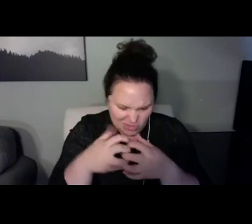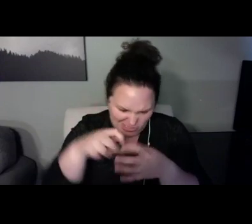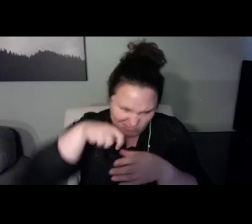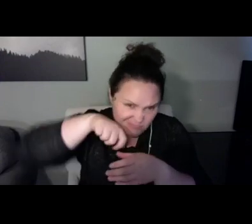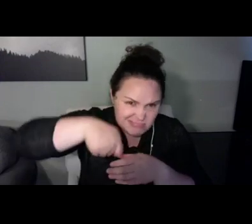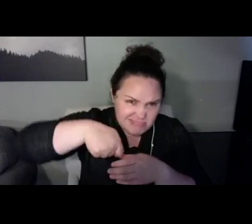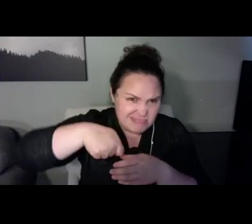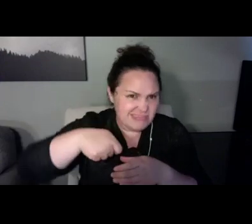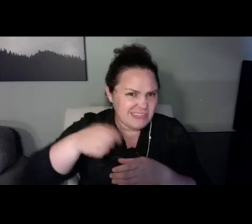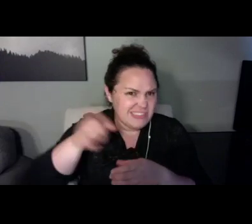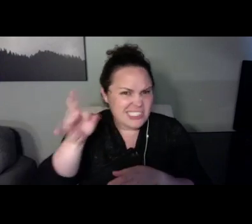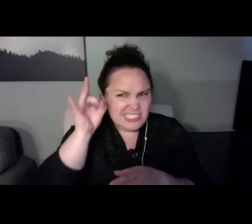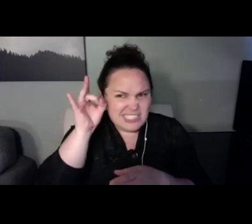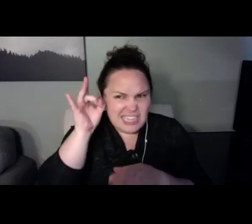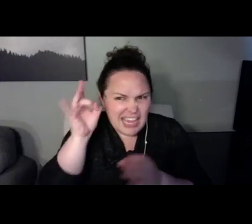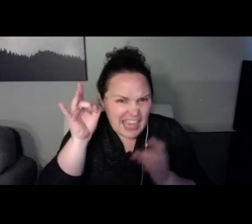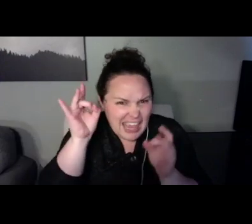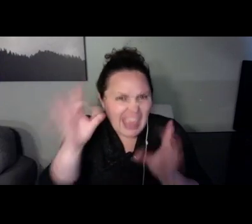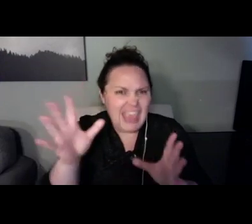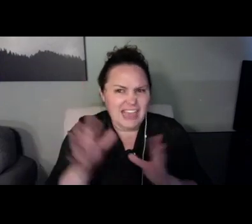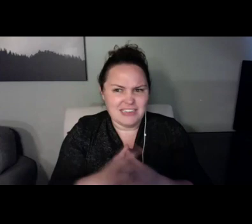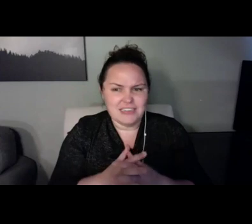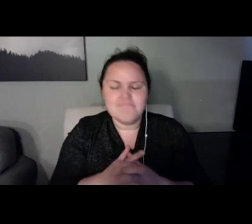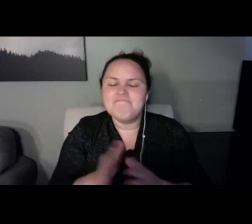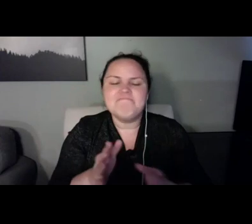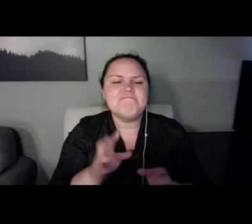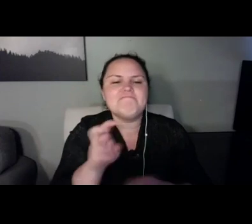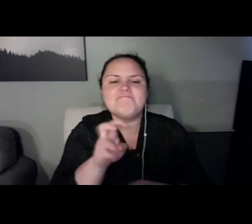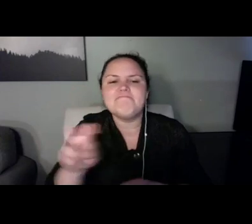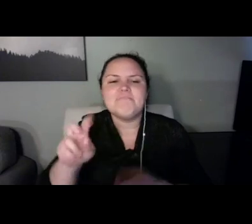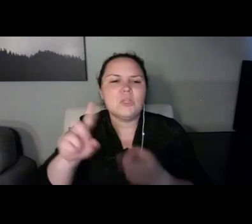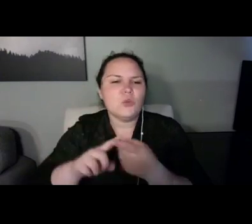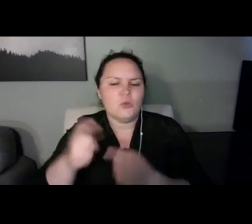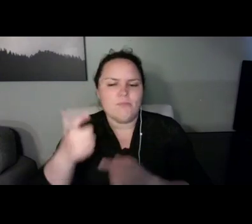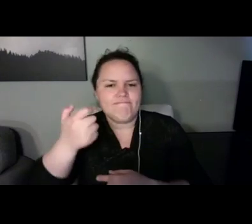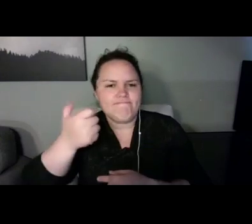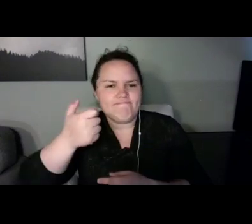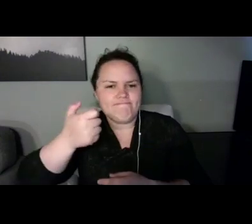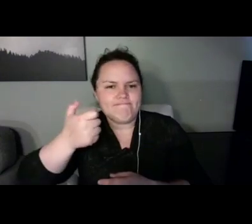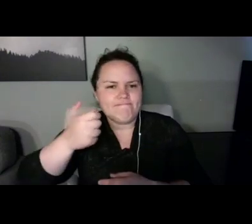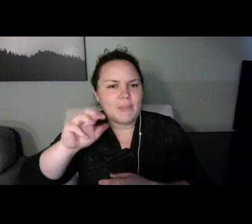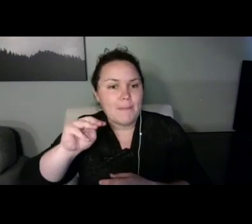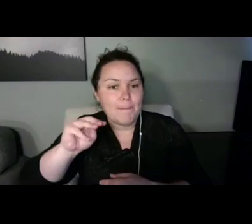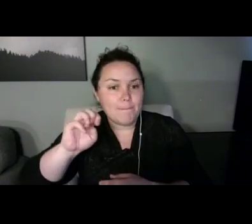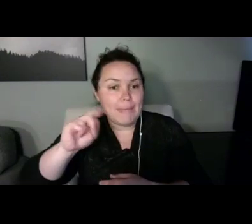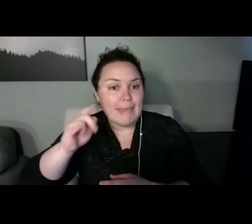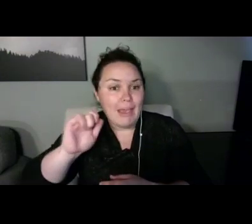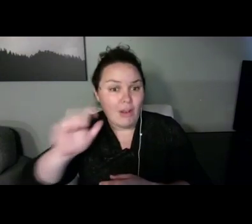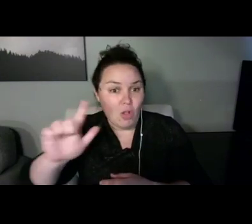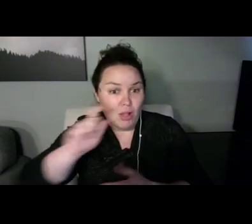I hate them. I just use mechanical. I just make my mom buy them. Speaking of